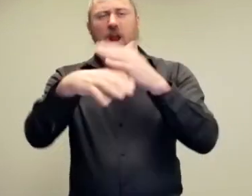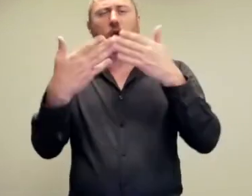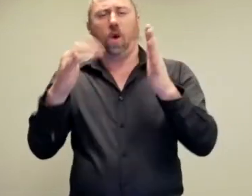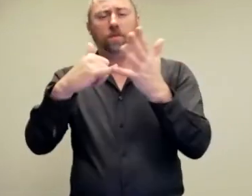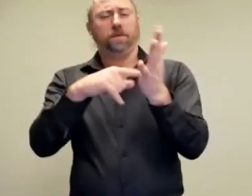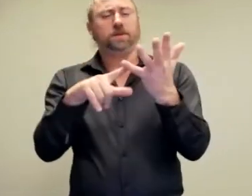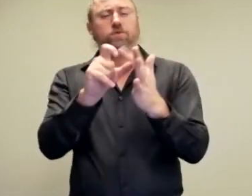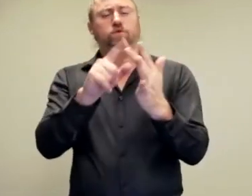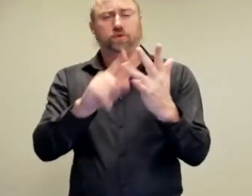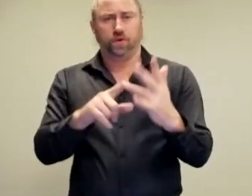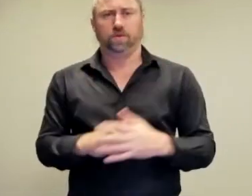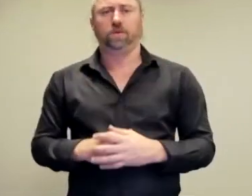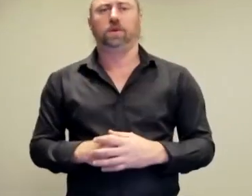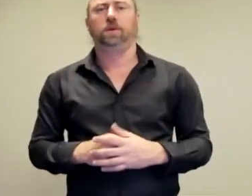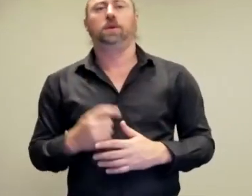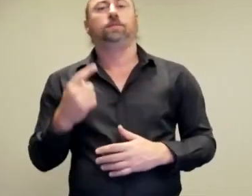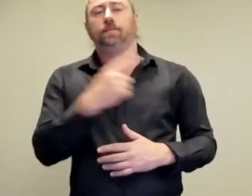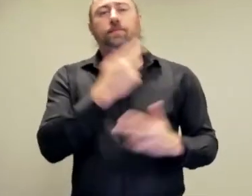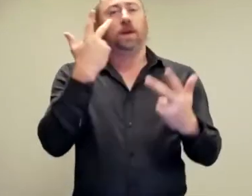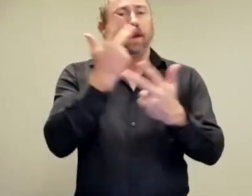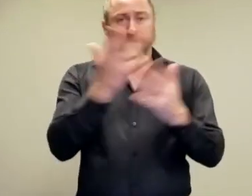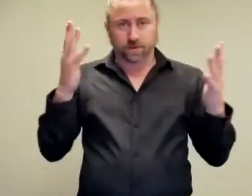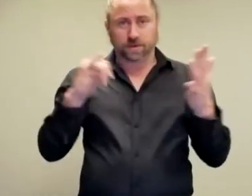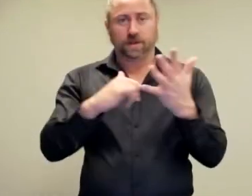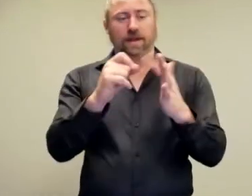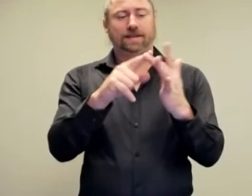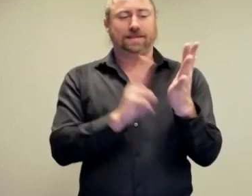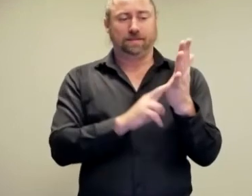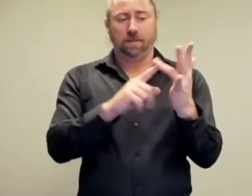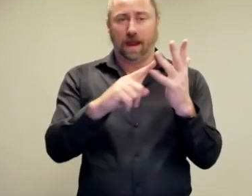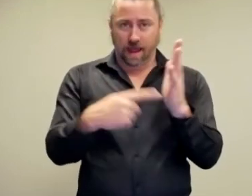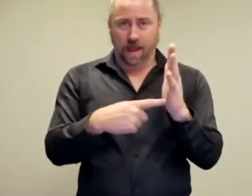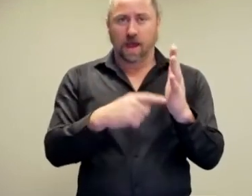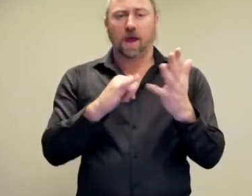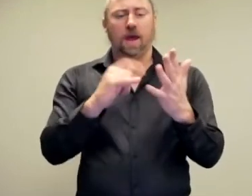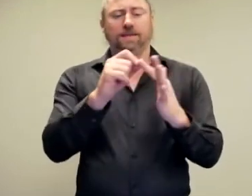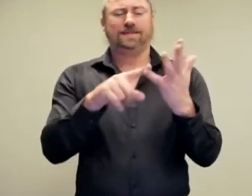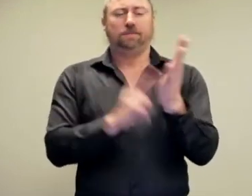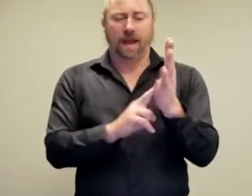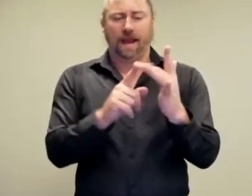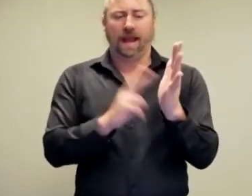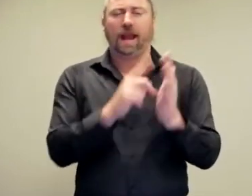So this is my exhibition ‘Spin out, spun in’ that was at Milani Gallery, and in this work